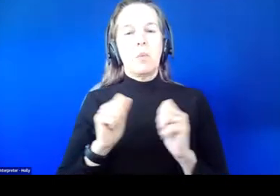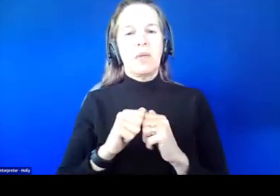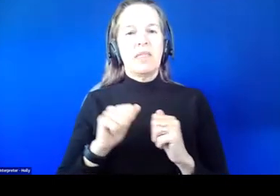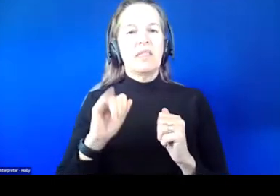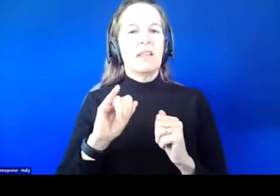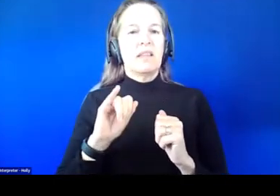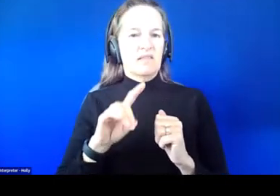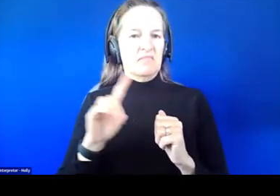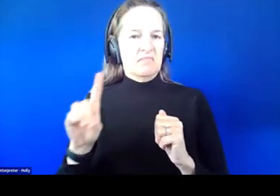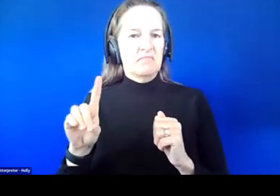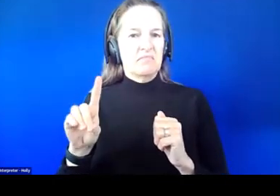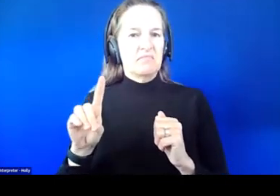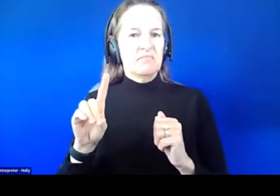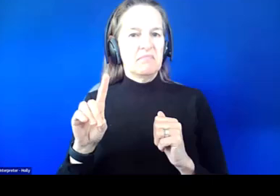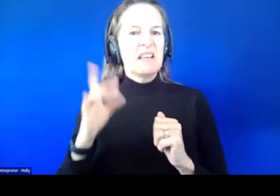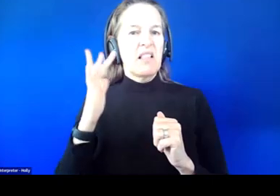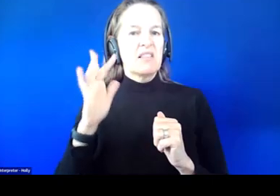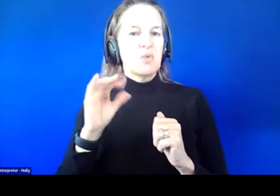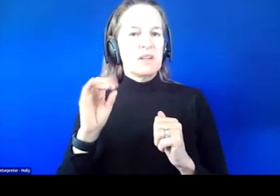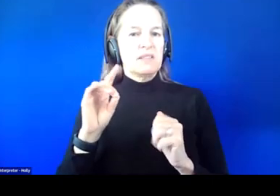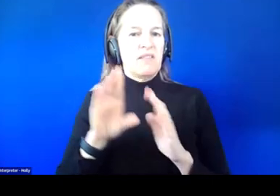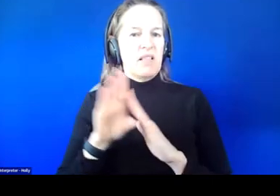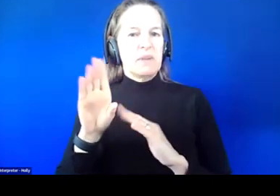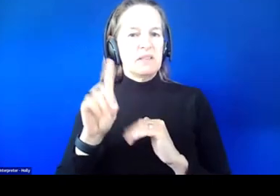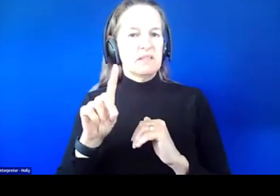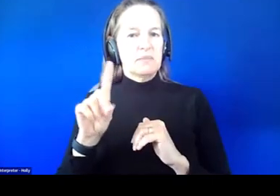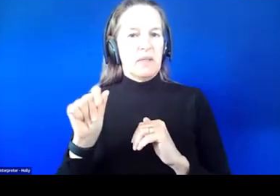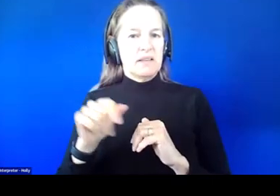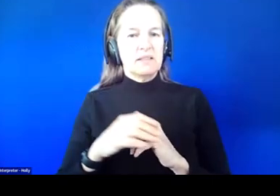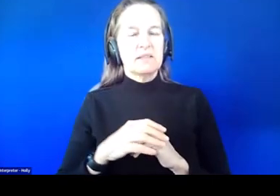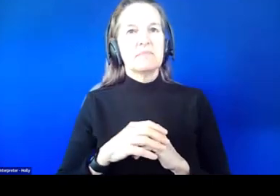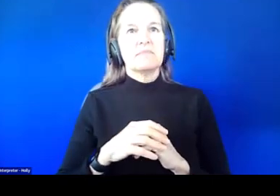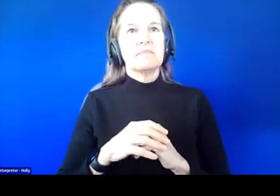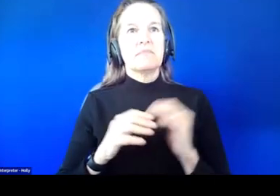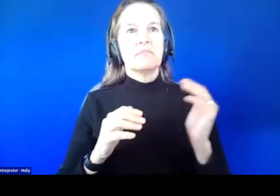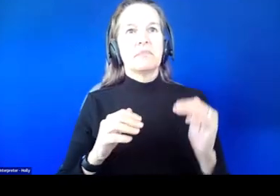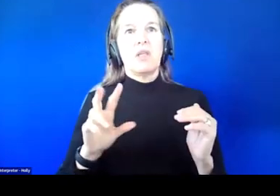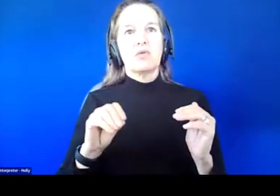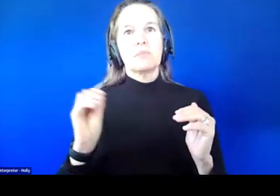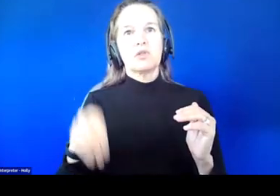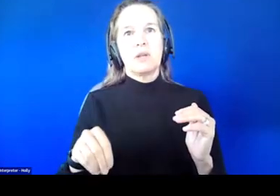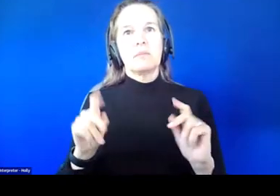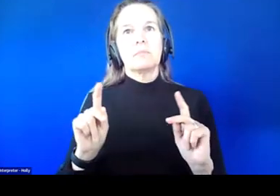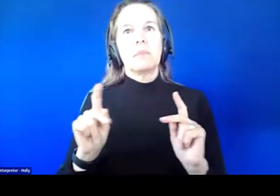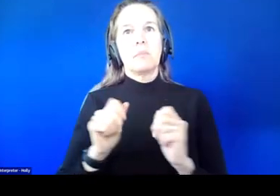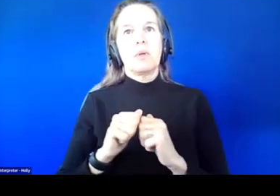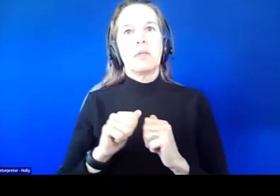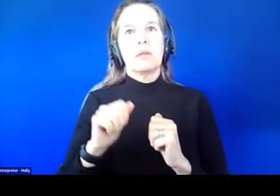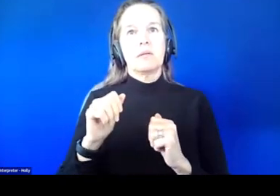and developmental disabilities. 3% were people with mental health